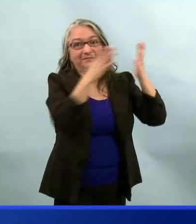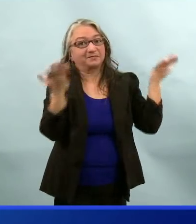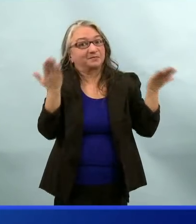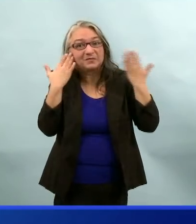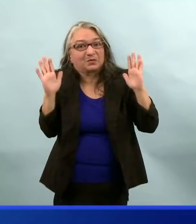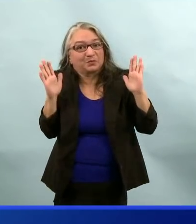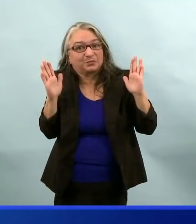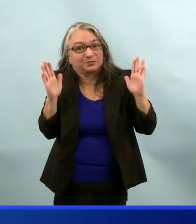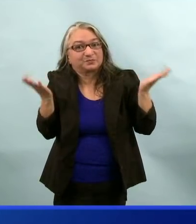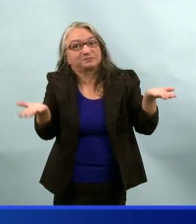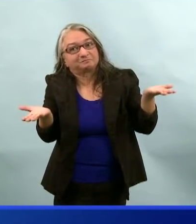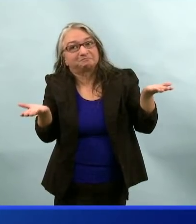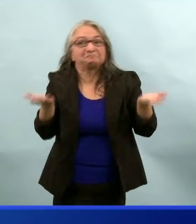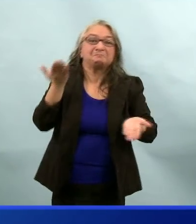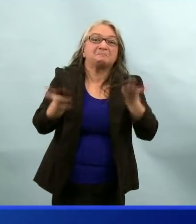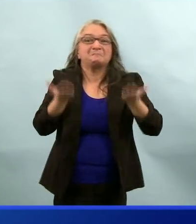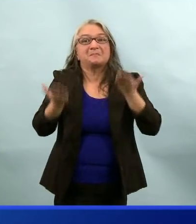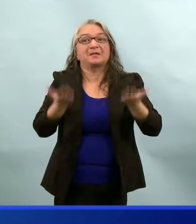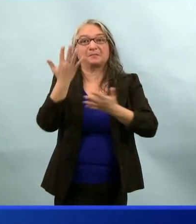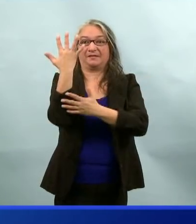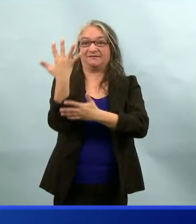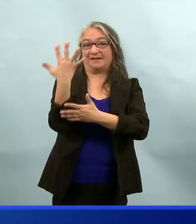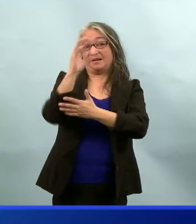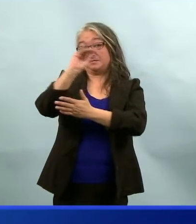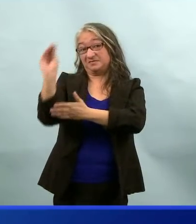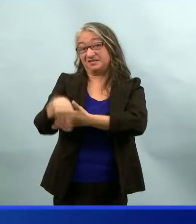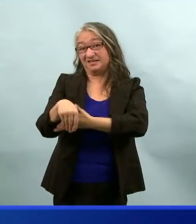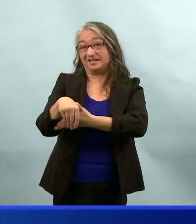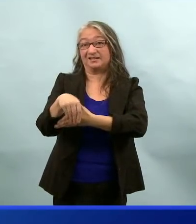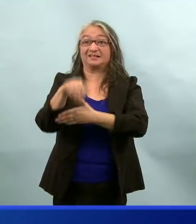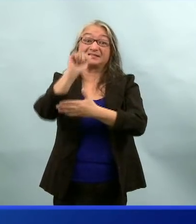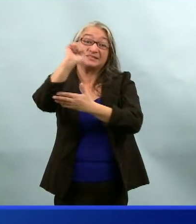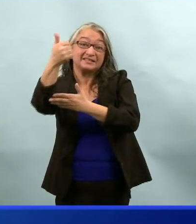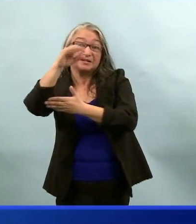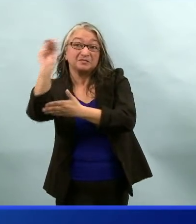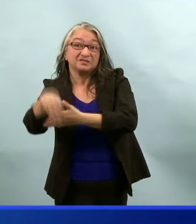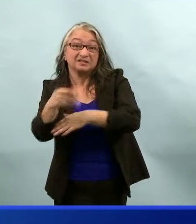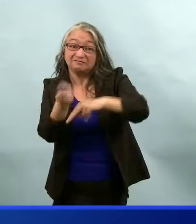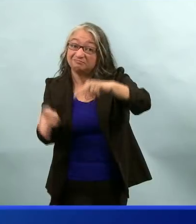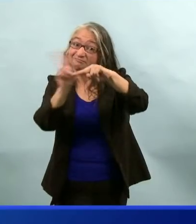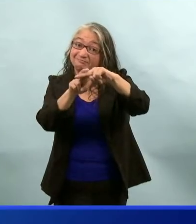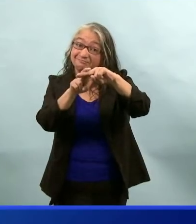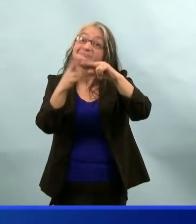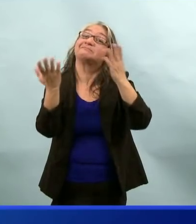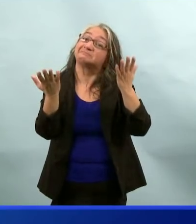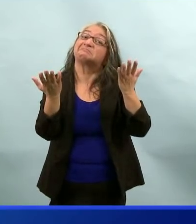to ten percent increase in cases on a week to week basis wouldn't surprise me but it's really hard to